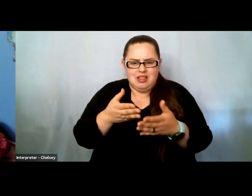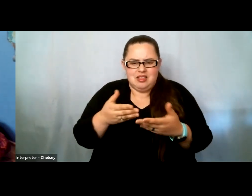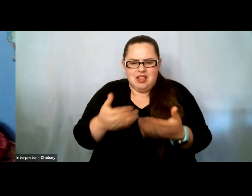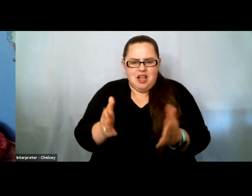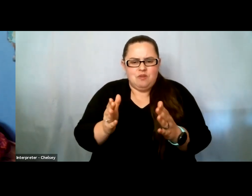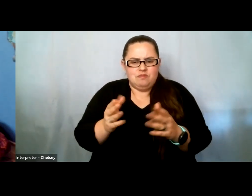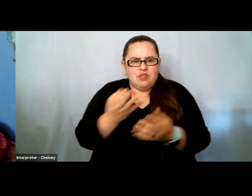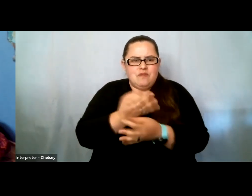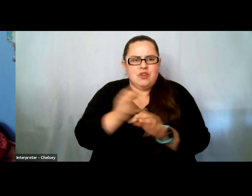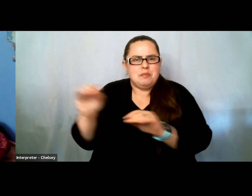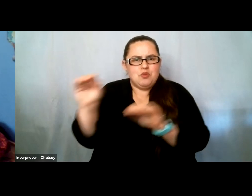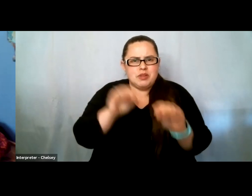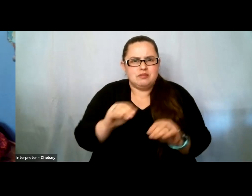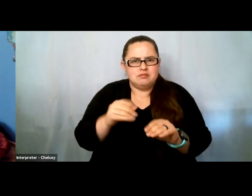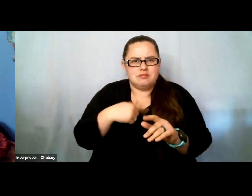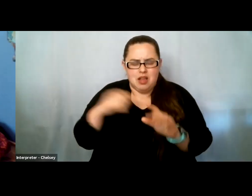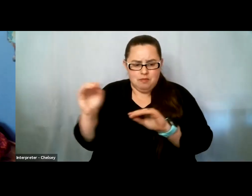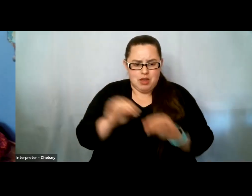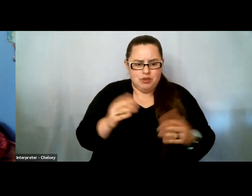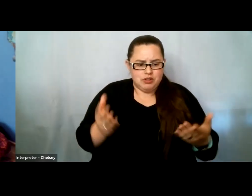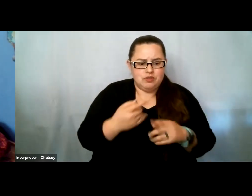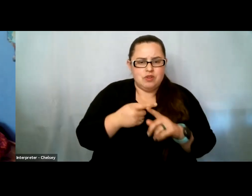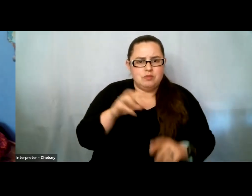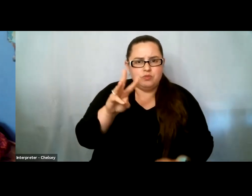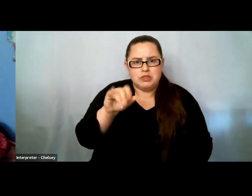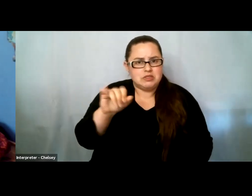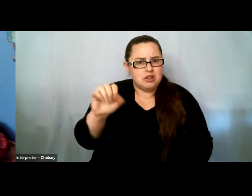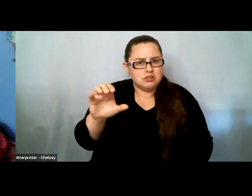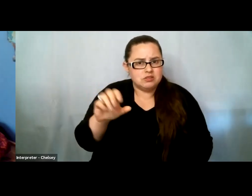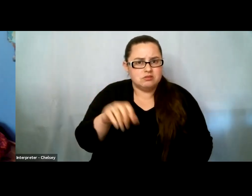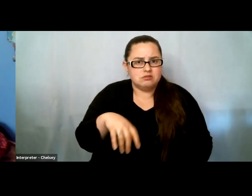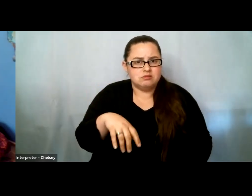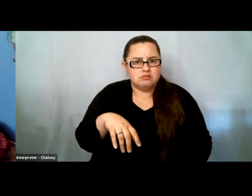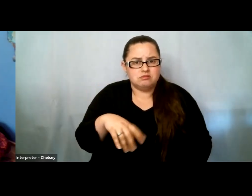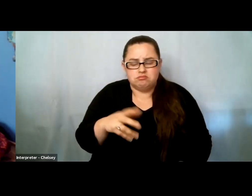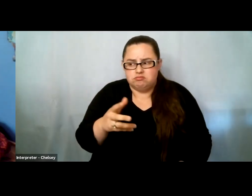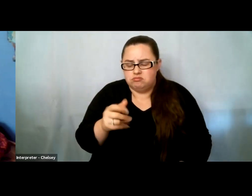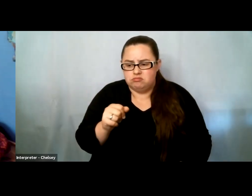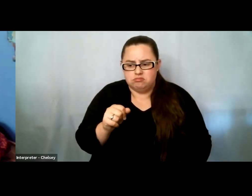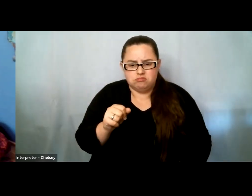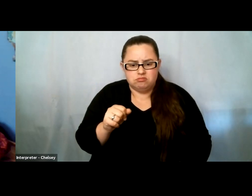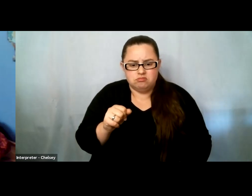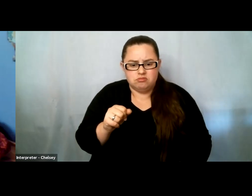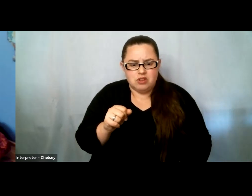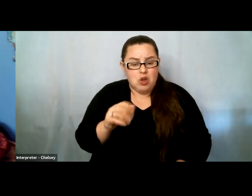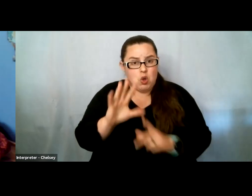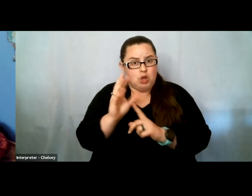migrated here from Wisconsin. Um, you know, frankly, culturally, I would say I'm a lot